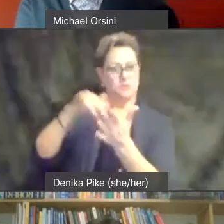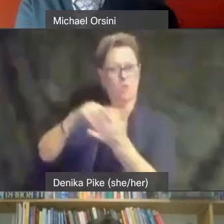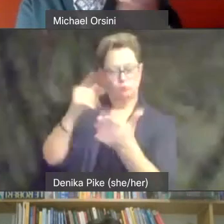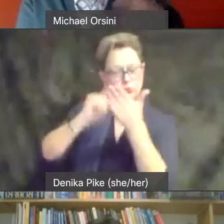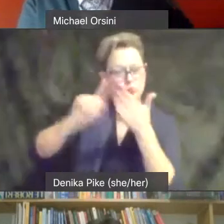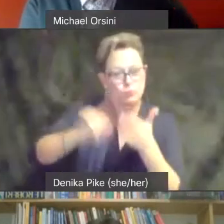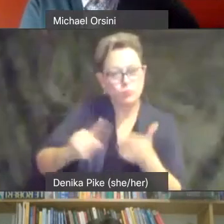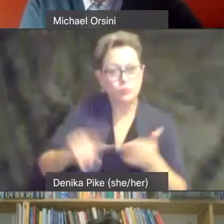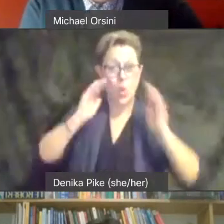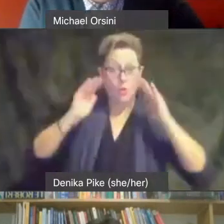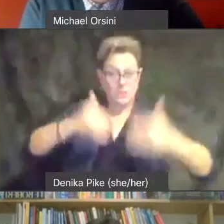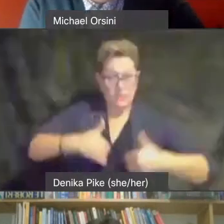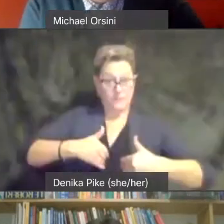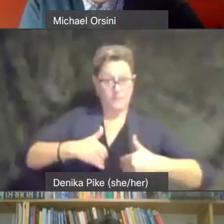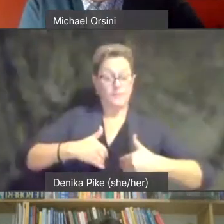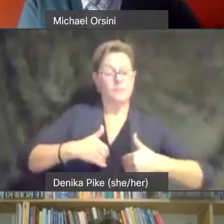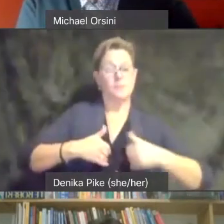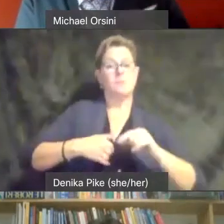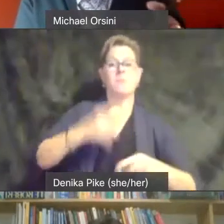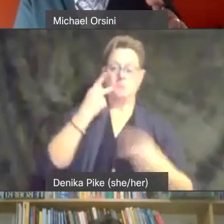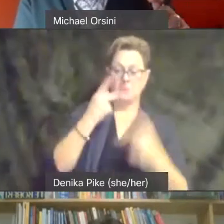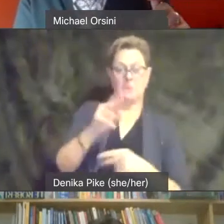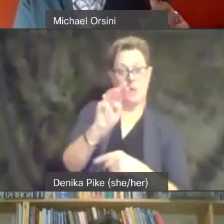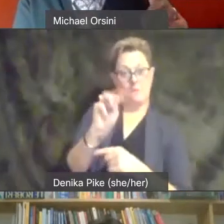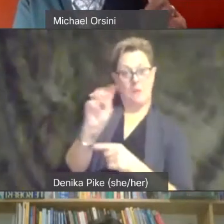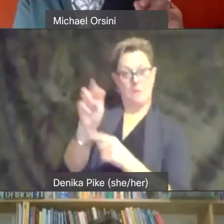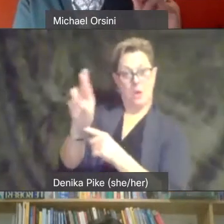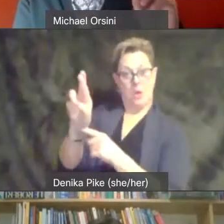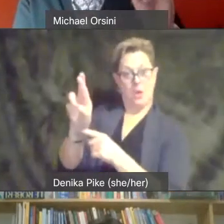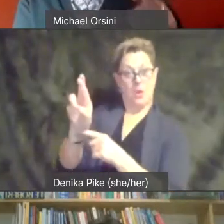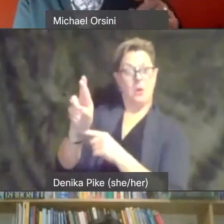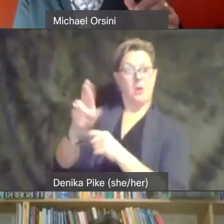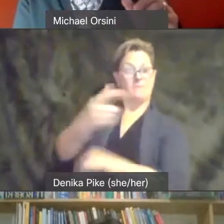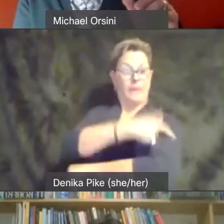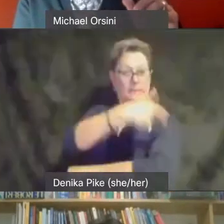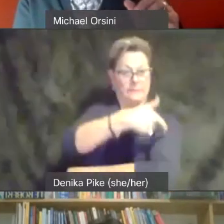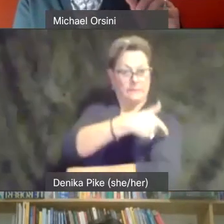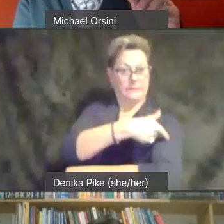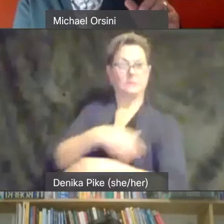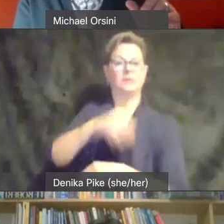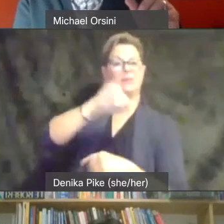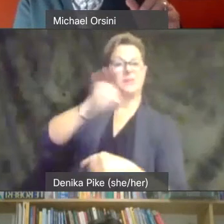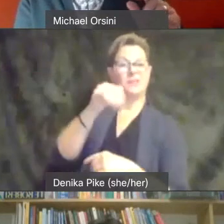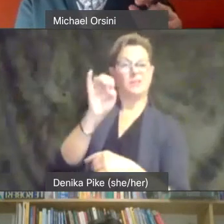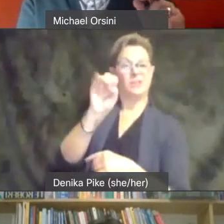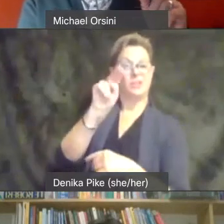Kind of looking at a lot of the stuff around the vaccine. uh you know jenny mccarthy in the us at one point said .